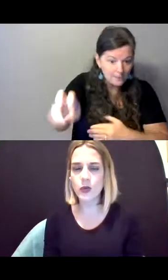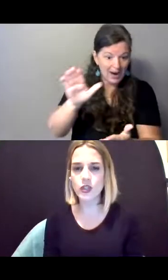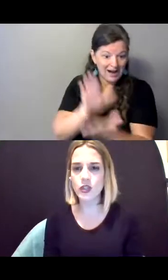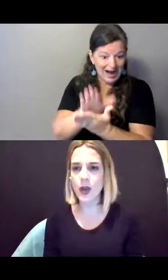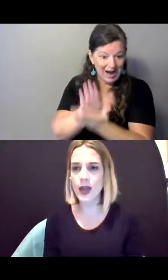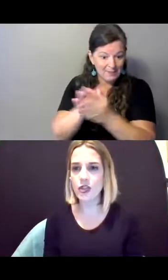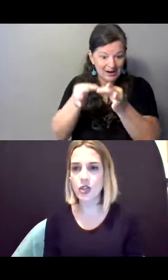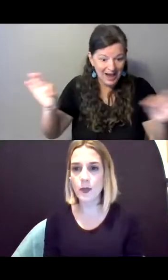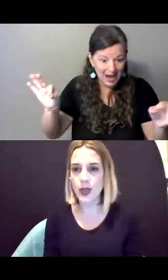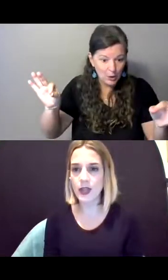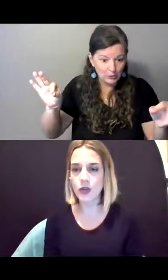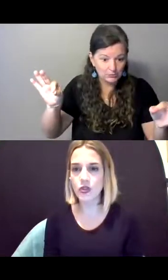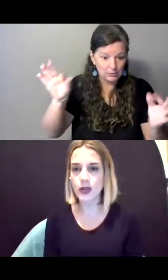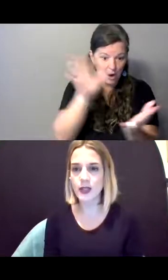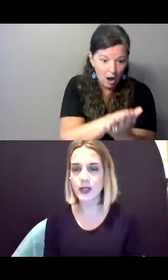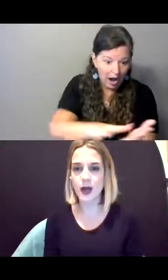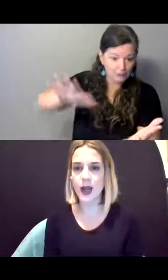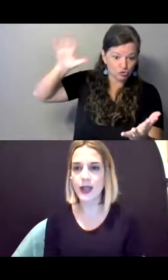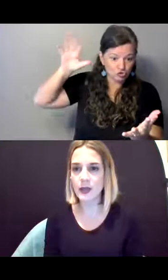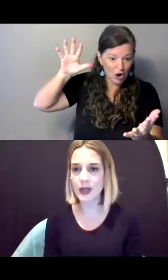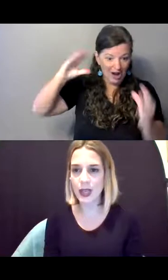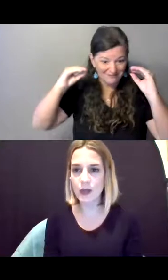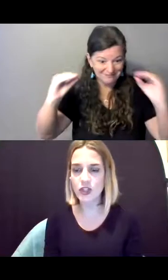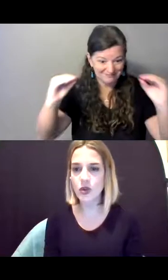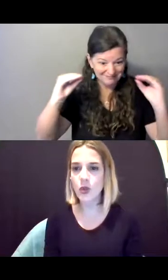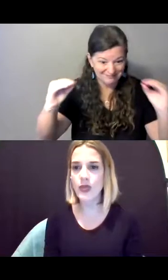Do we just go ahead and jump in and go straight into a academic language with